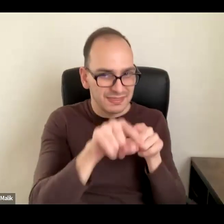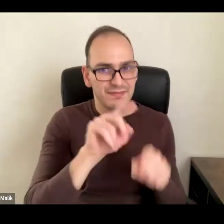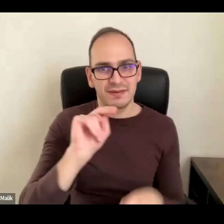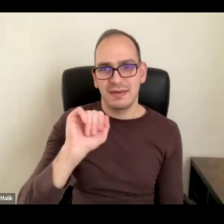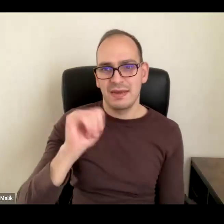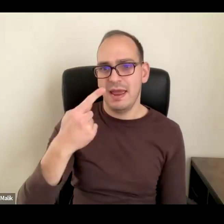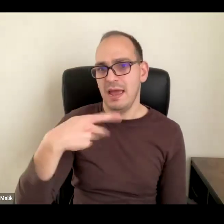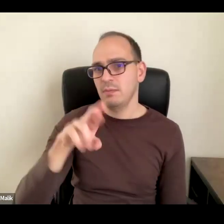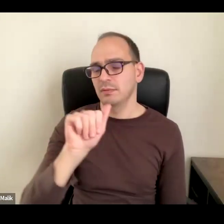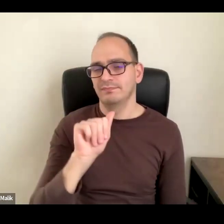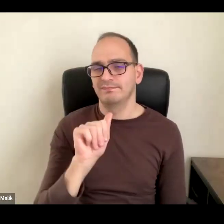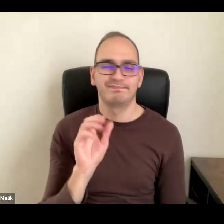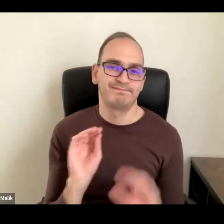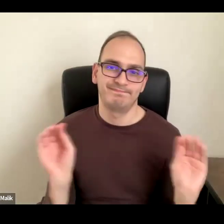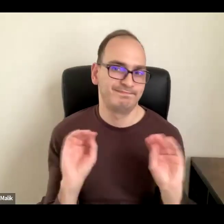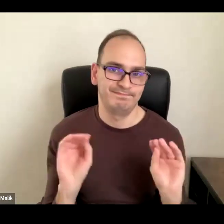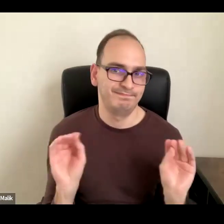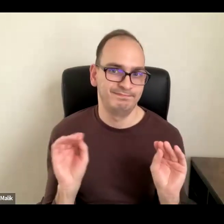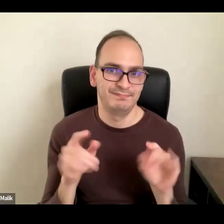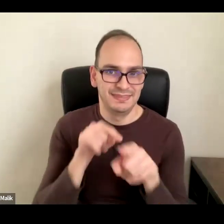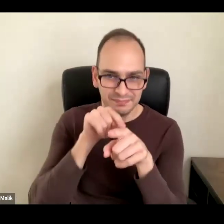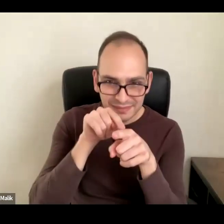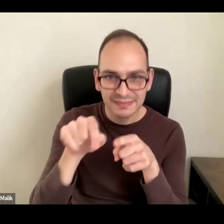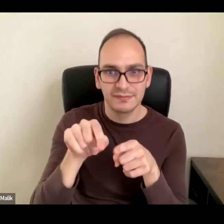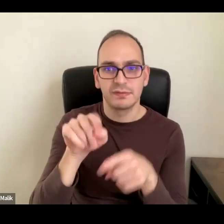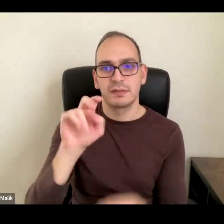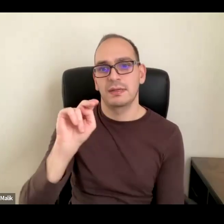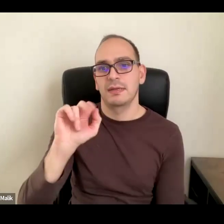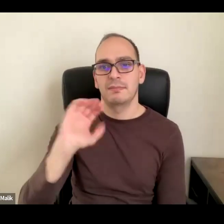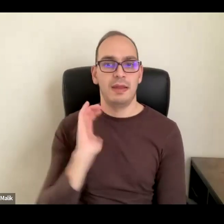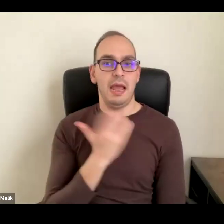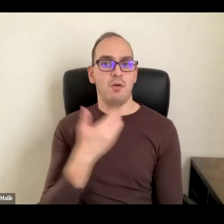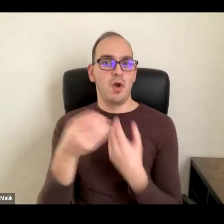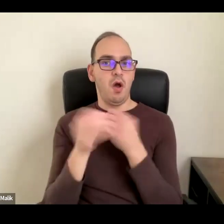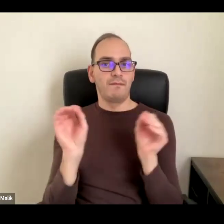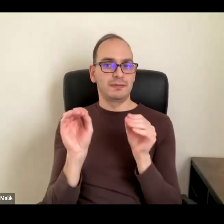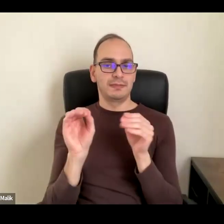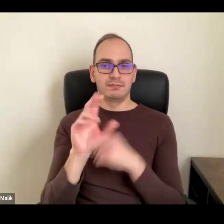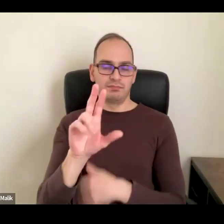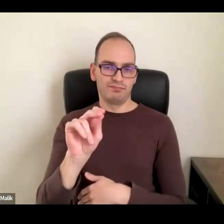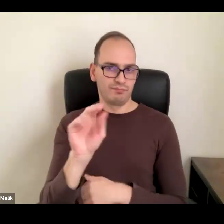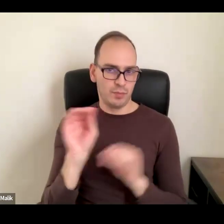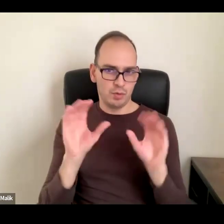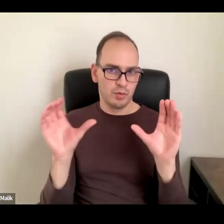There is not one that is specific to our office to the national NAGPRA program